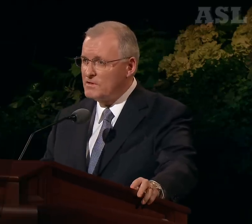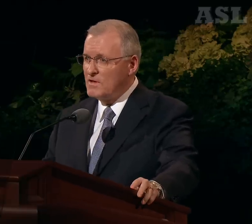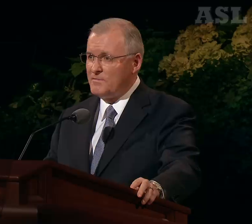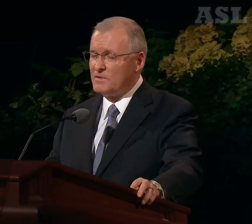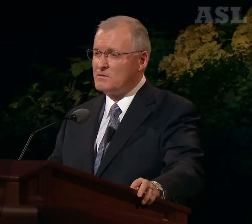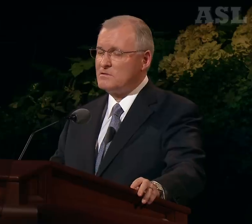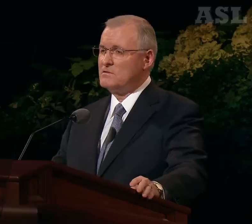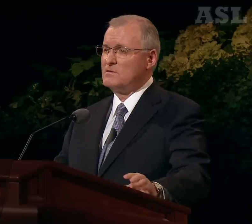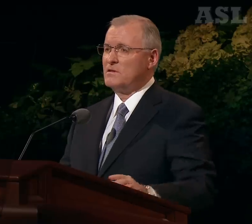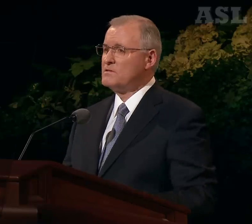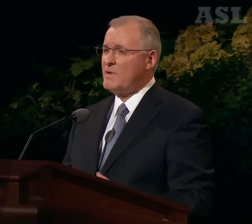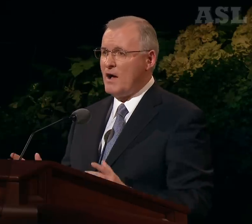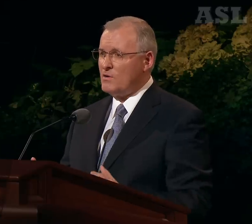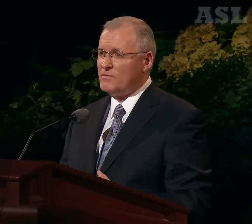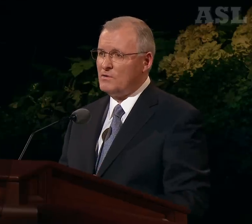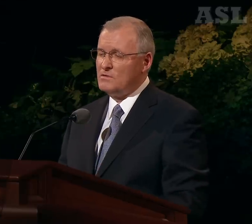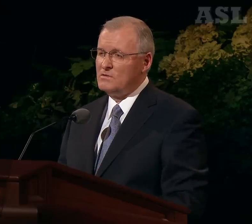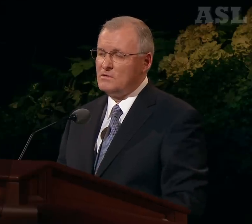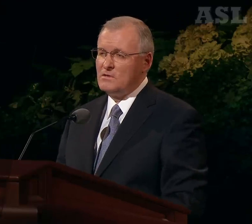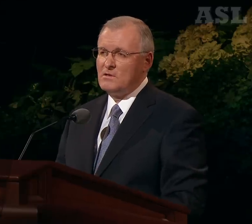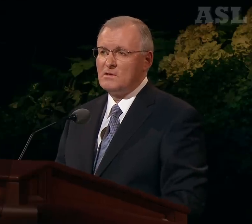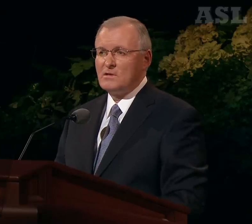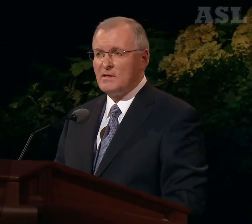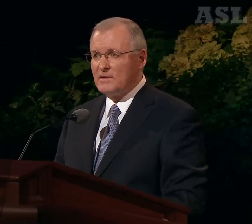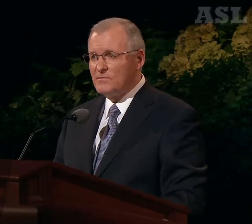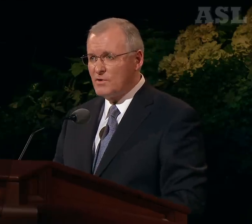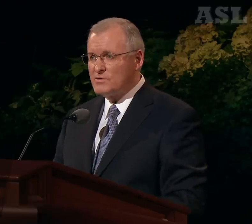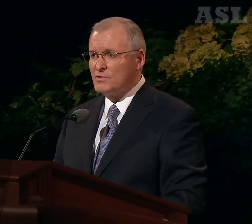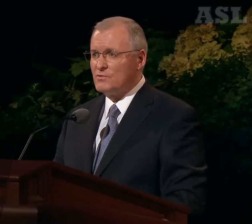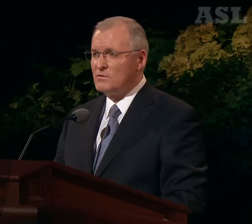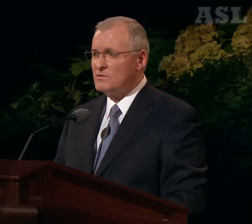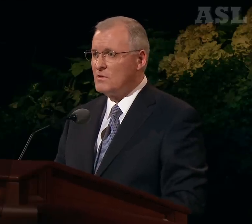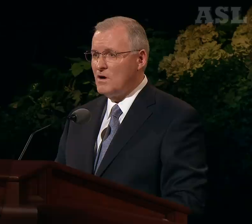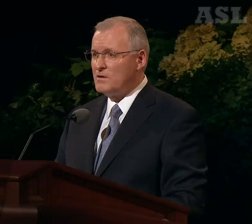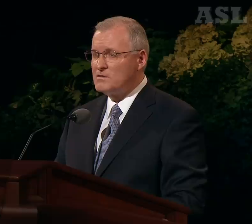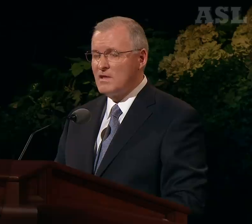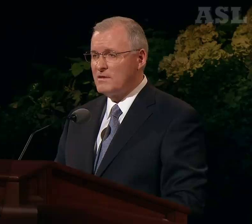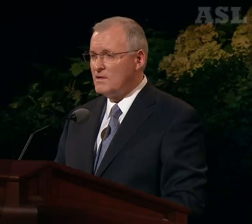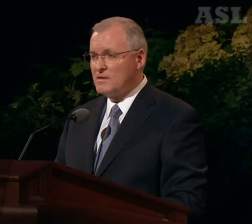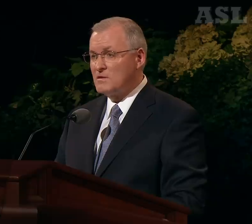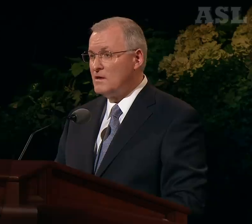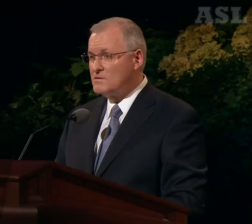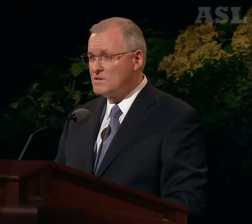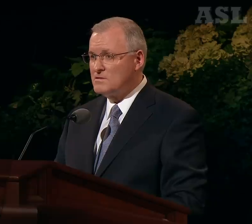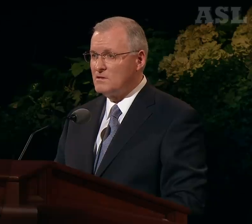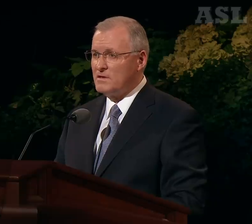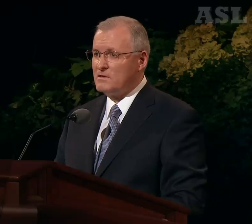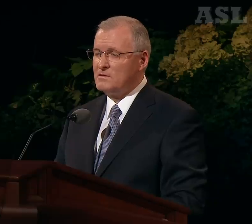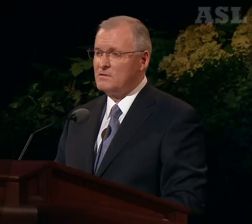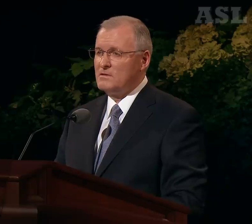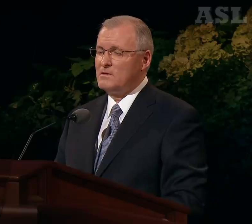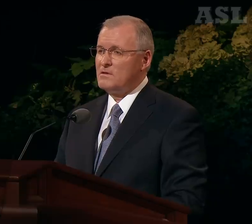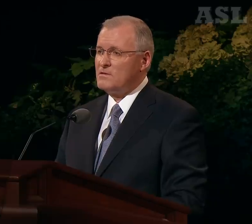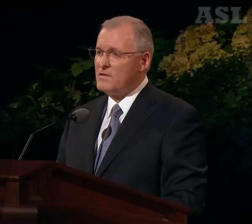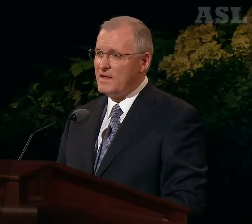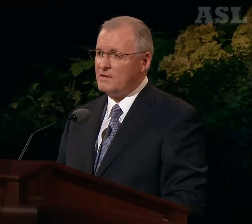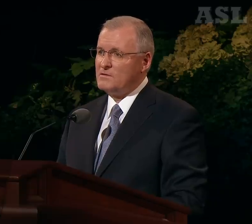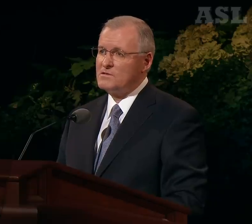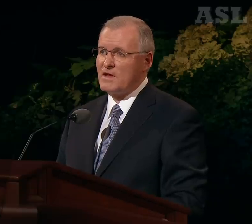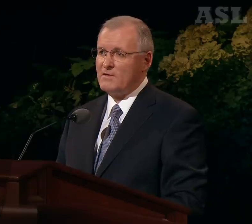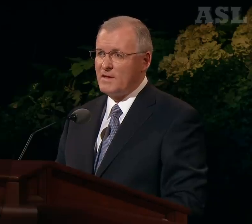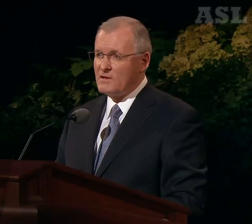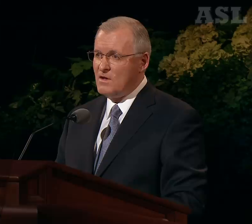THIS PROMISE IN THE DOCTRINE AND